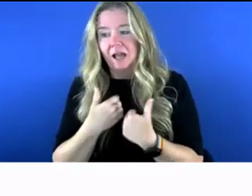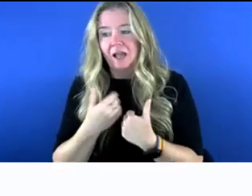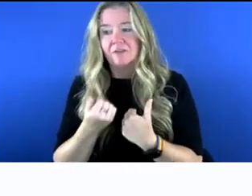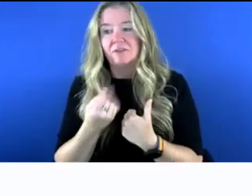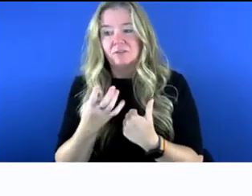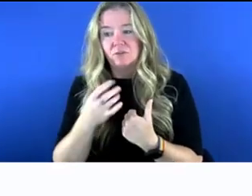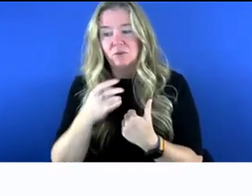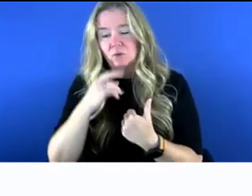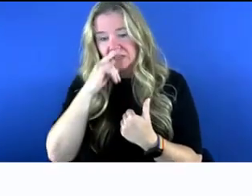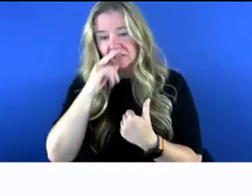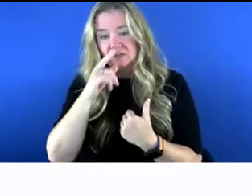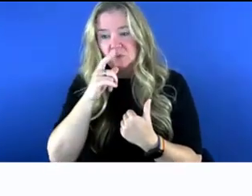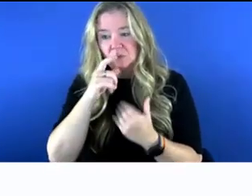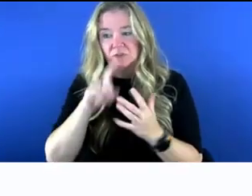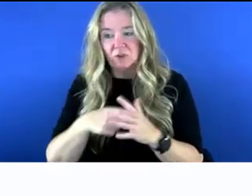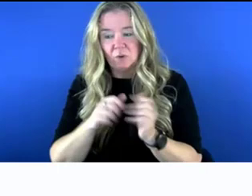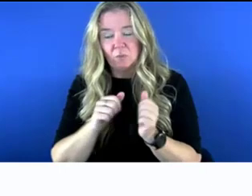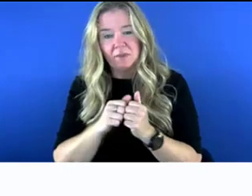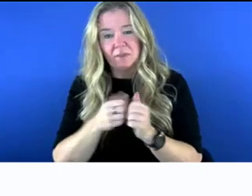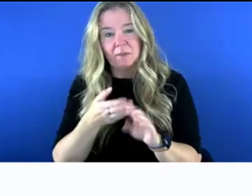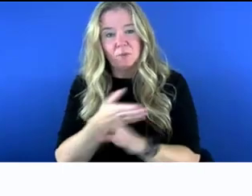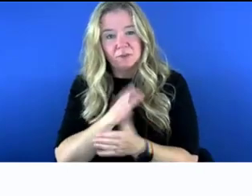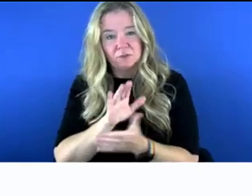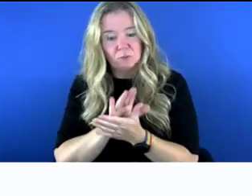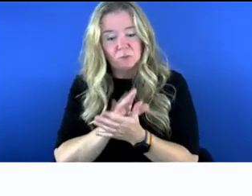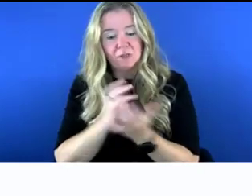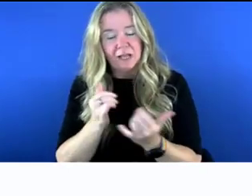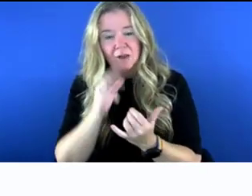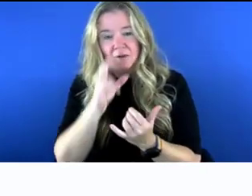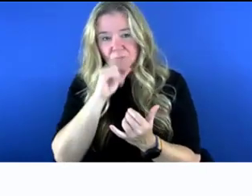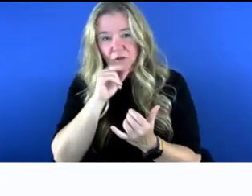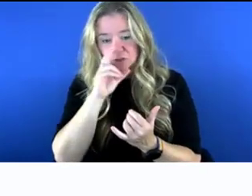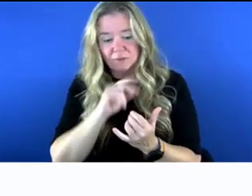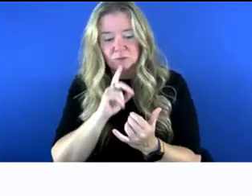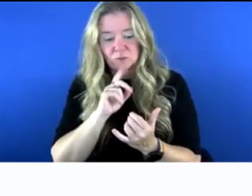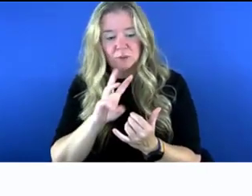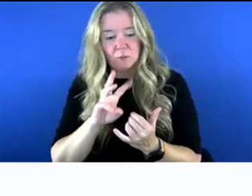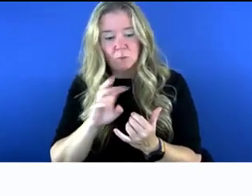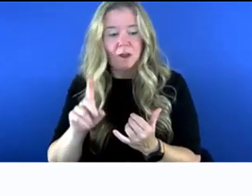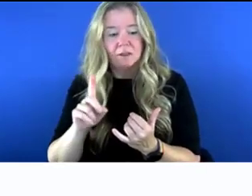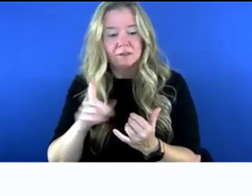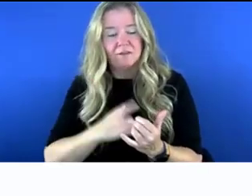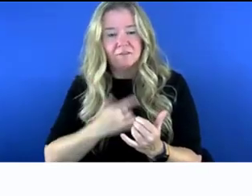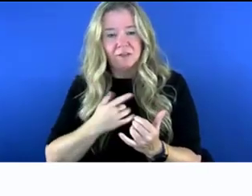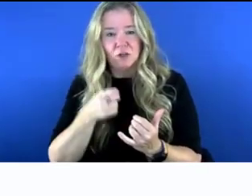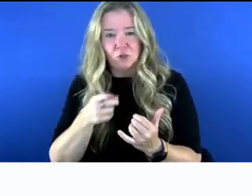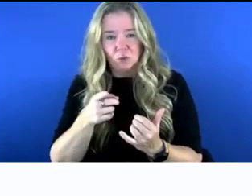that I started with in, like, preschool, and now they're freshmen. It's wild. So I feel you, Bethany, on that.